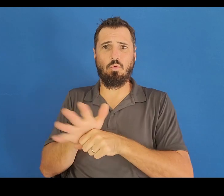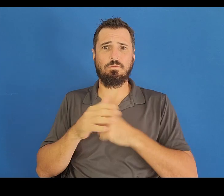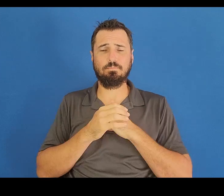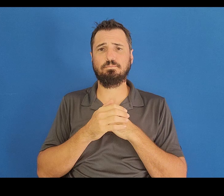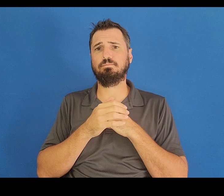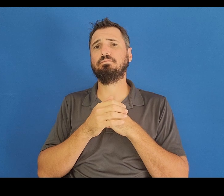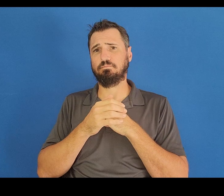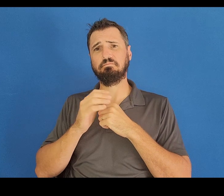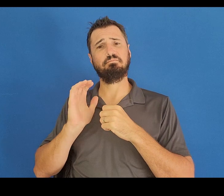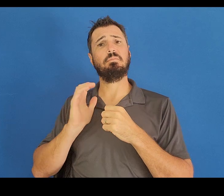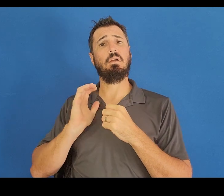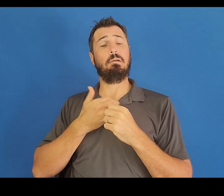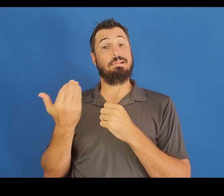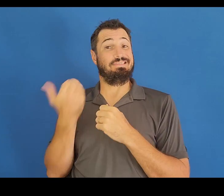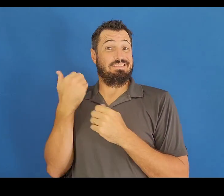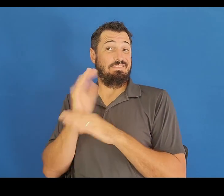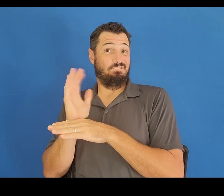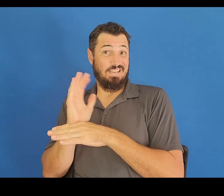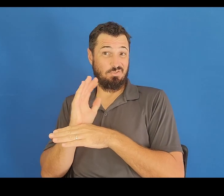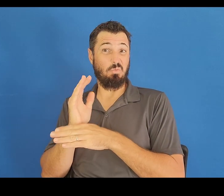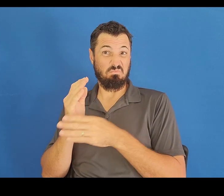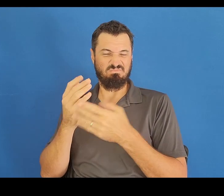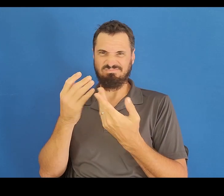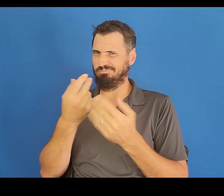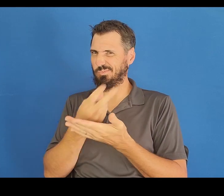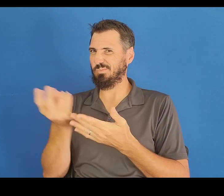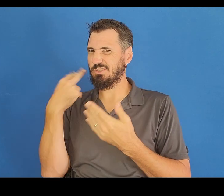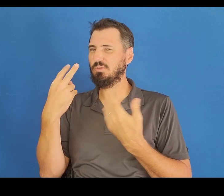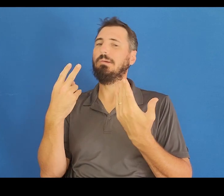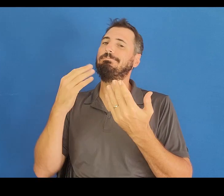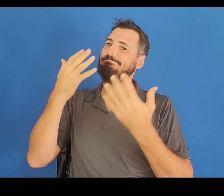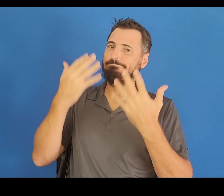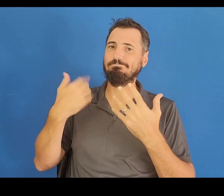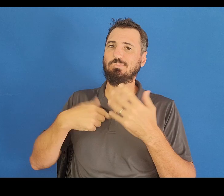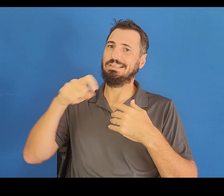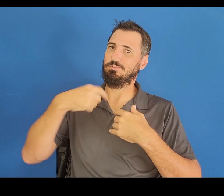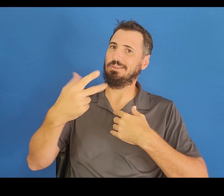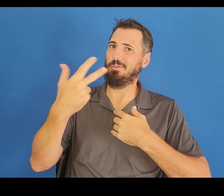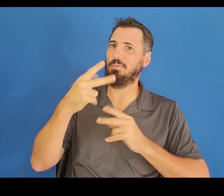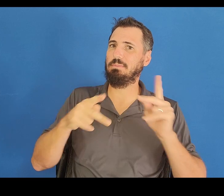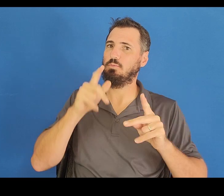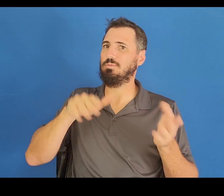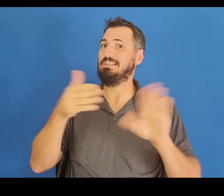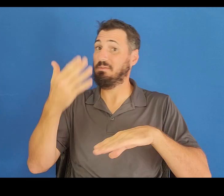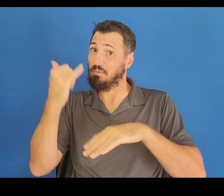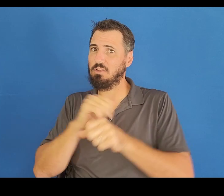Since our last video update two weeks ago, we were saddened to confirm three fatalities from covid19